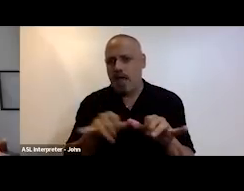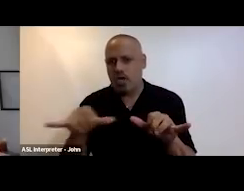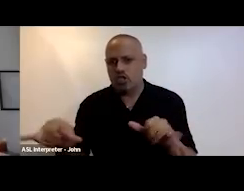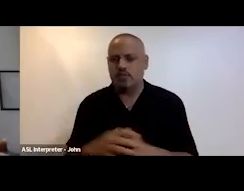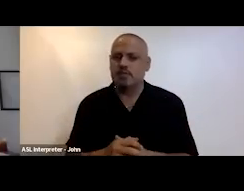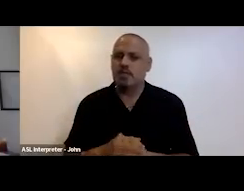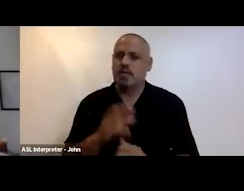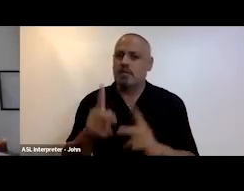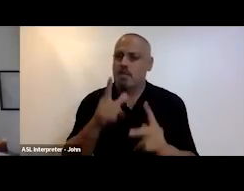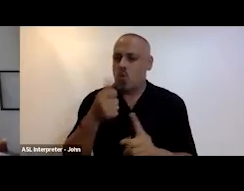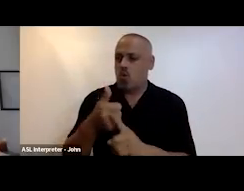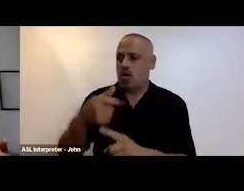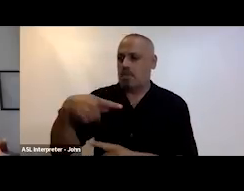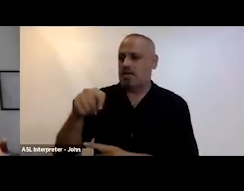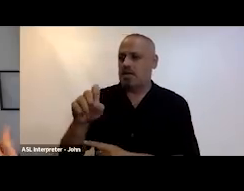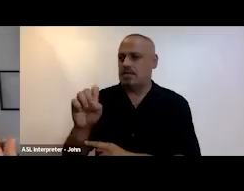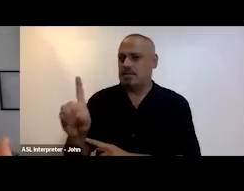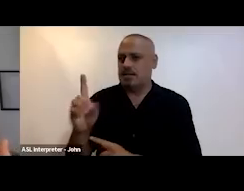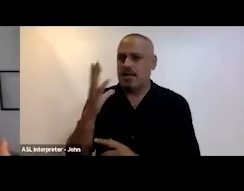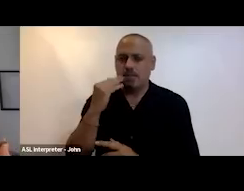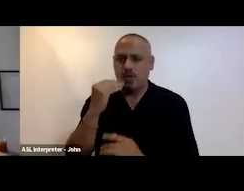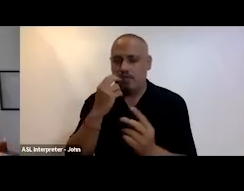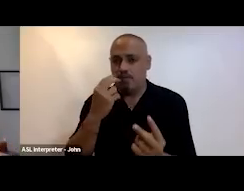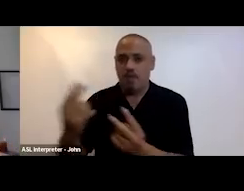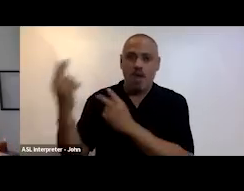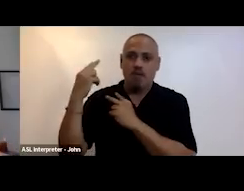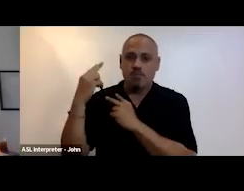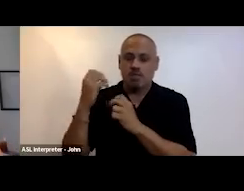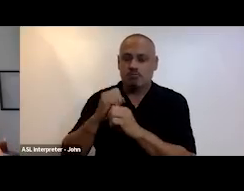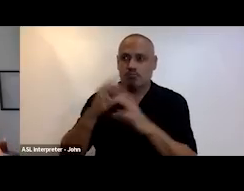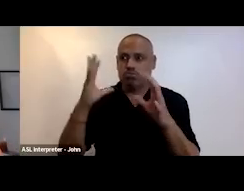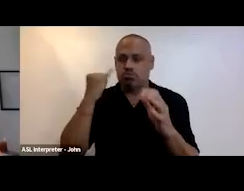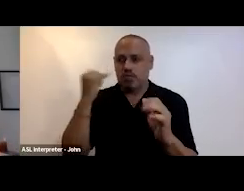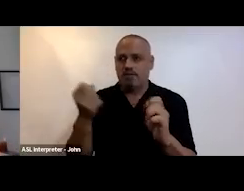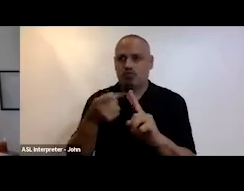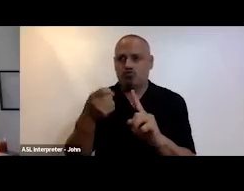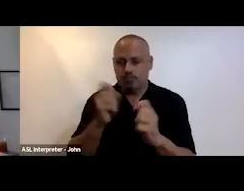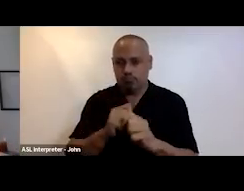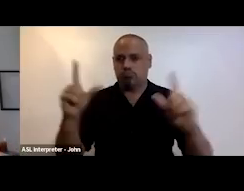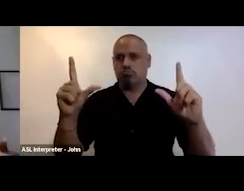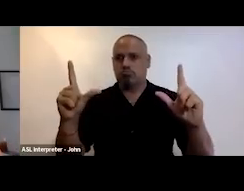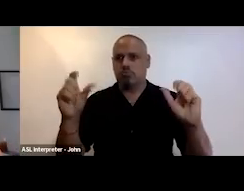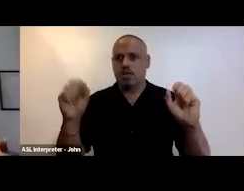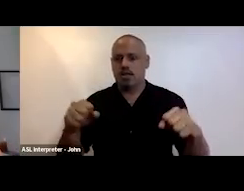Folks that have PTSD will experience flashbacks at times if they're triggered. They are likely to experience nightmares,